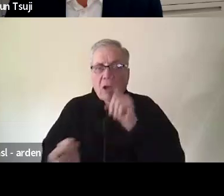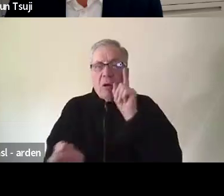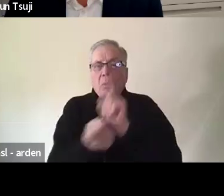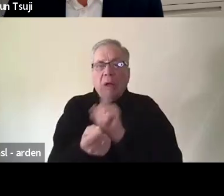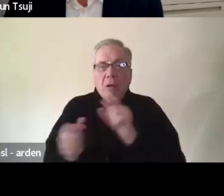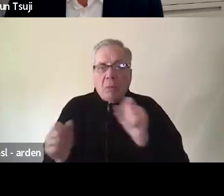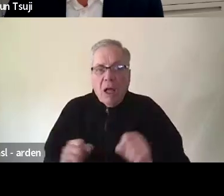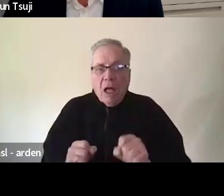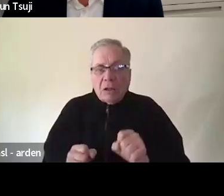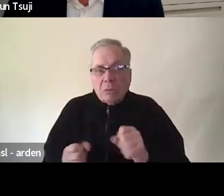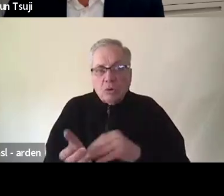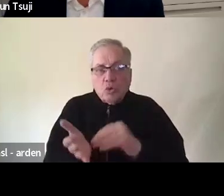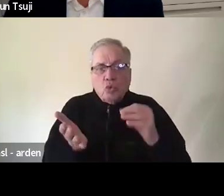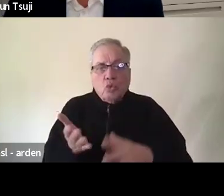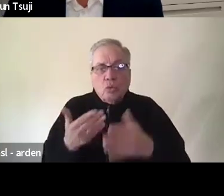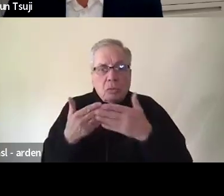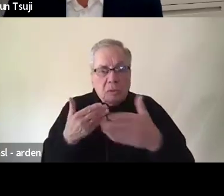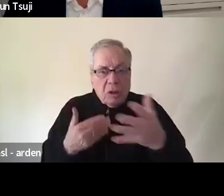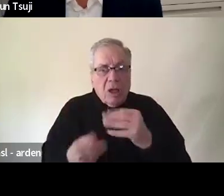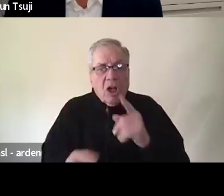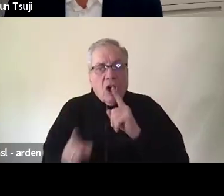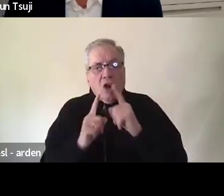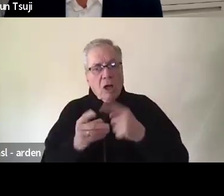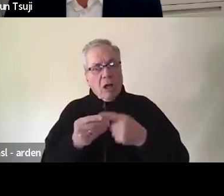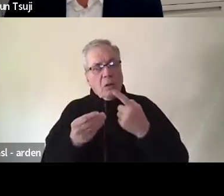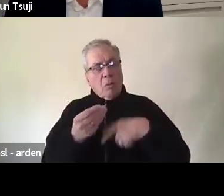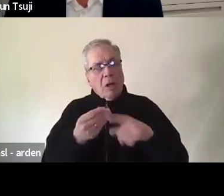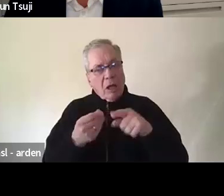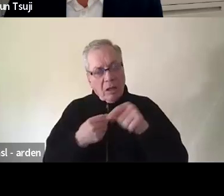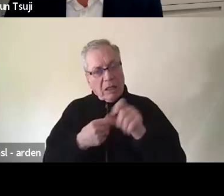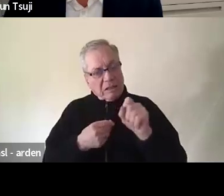students, speaking about the S-STEM program and about